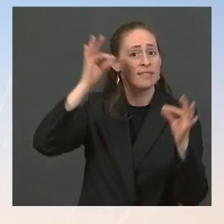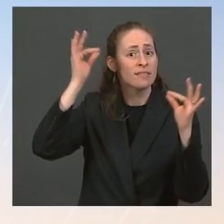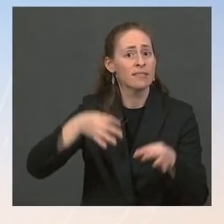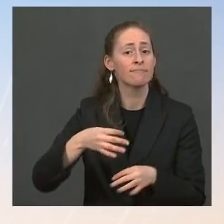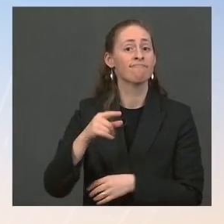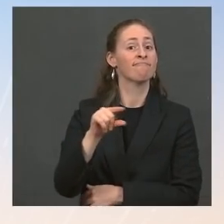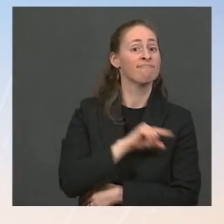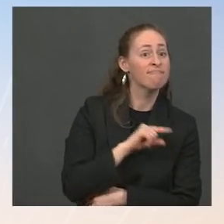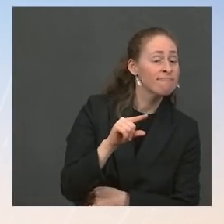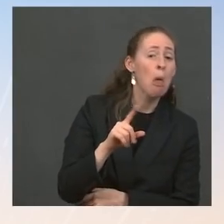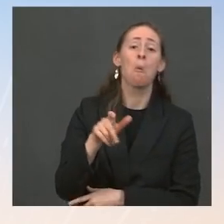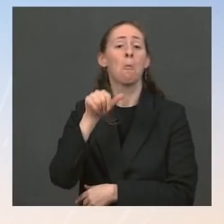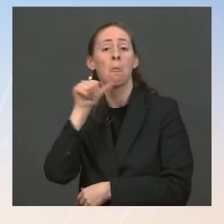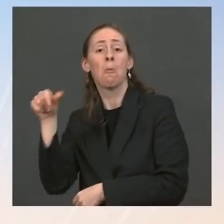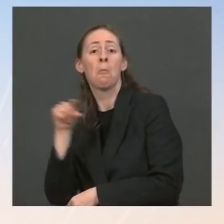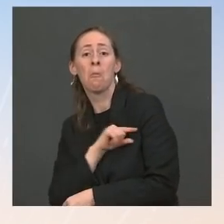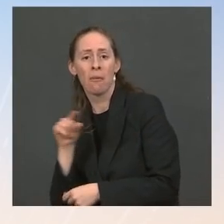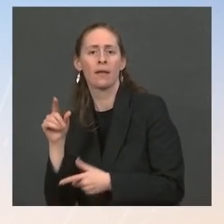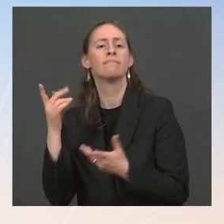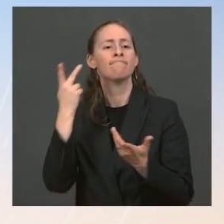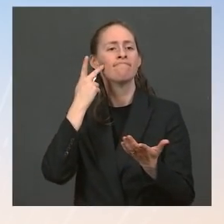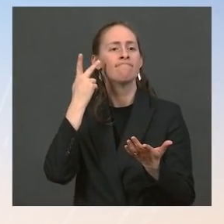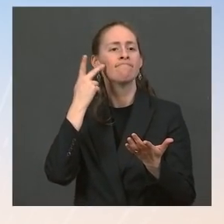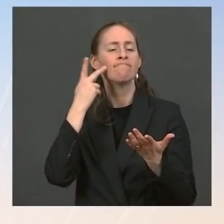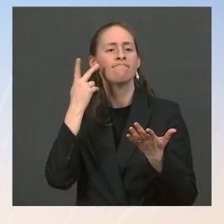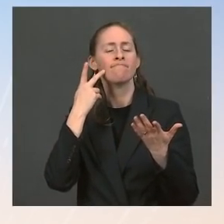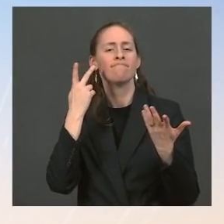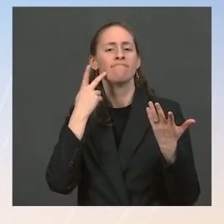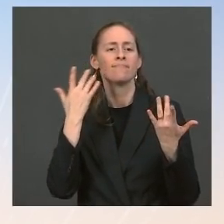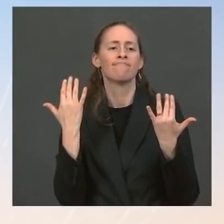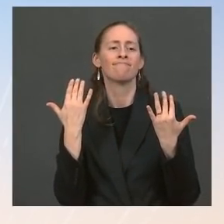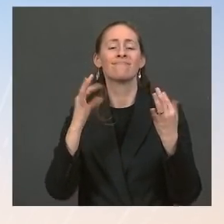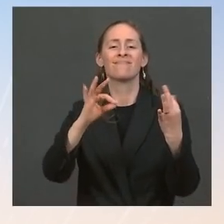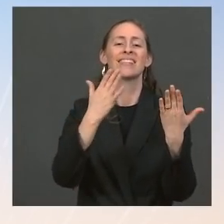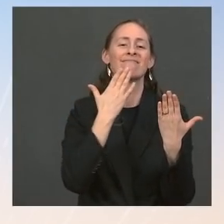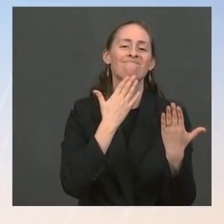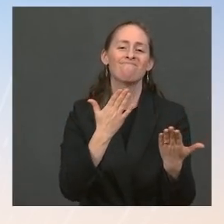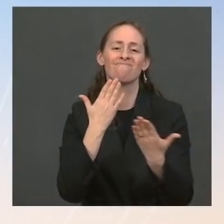in what I can convey beyond that from here. Okay, thank you, everybody. Thank you, everyone.